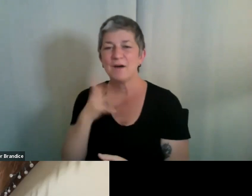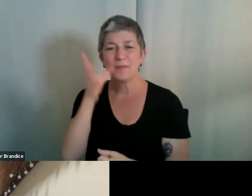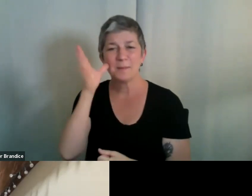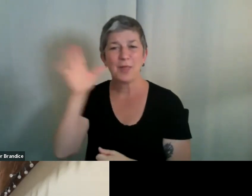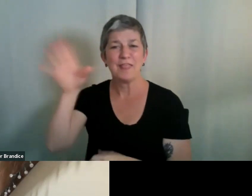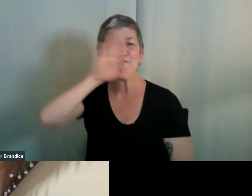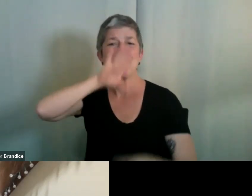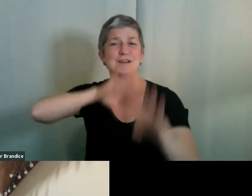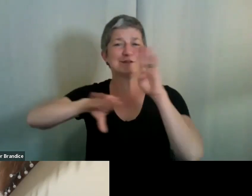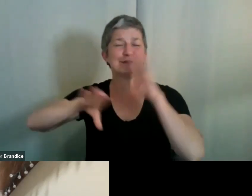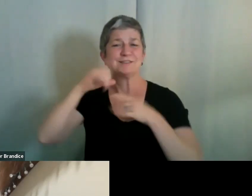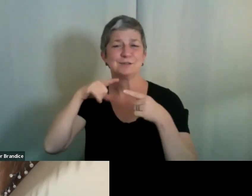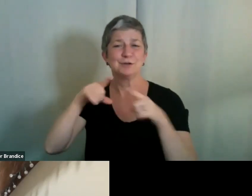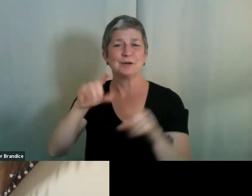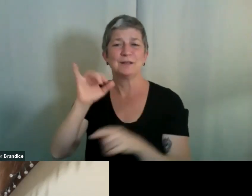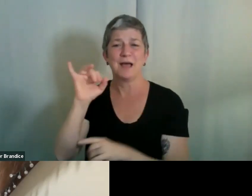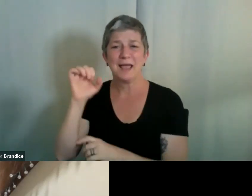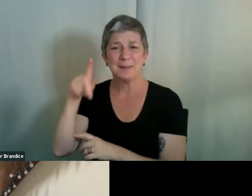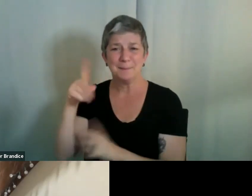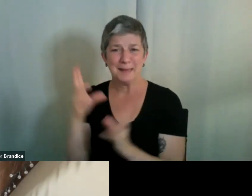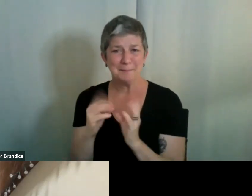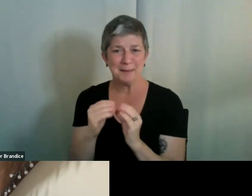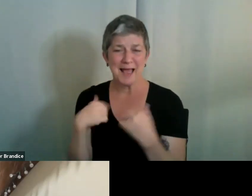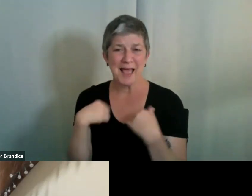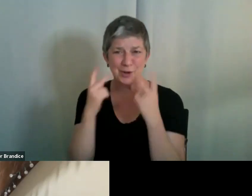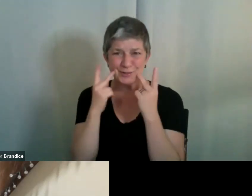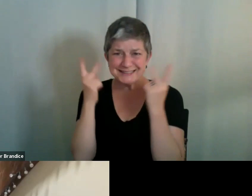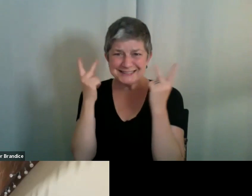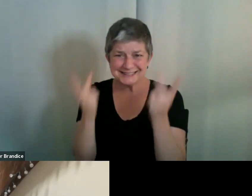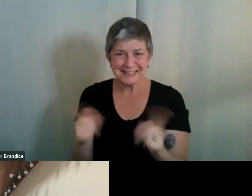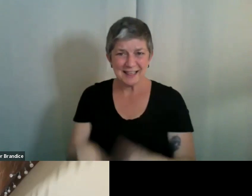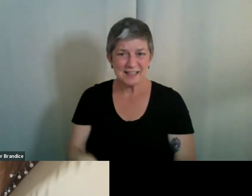the IEP meetings. And I could see the difference in the way